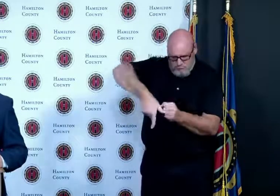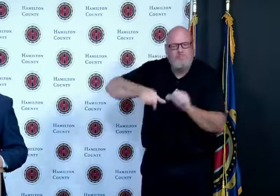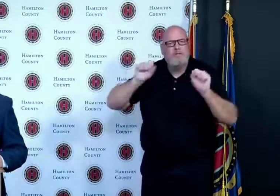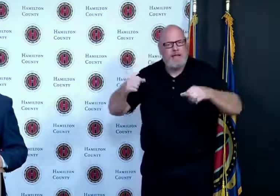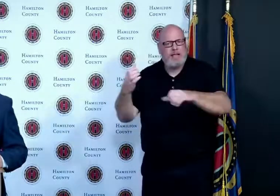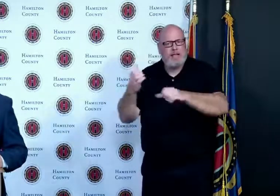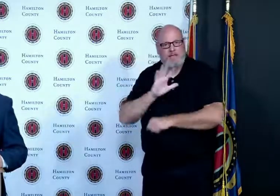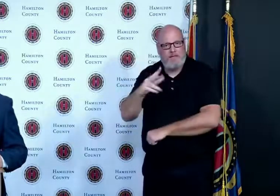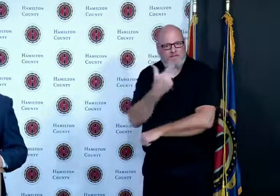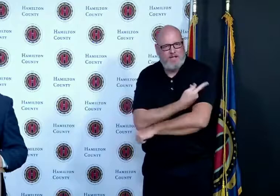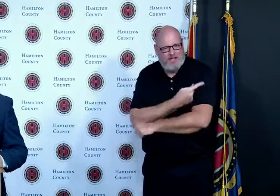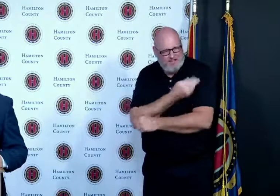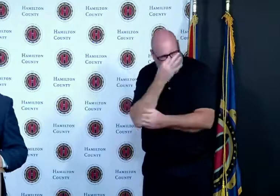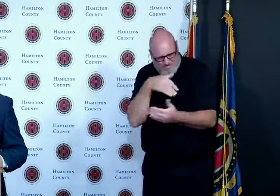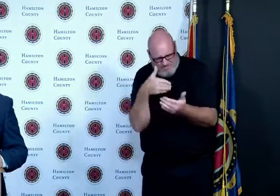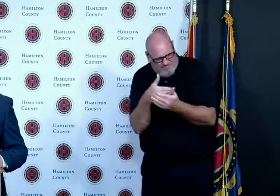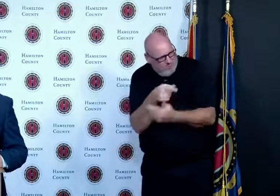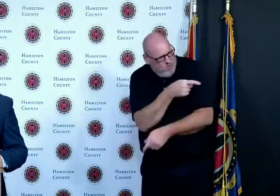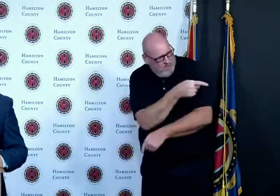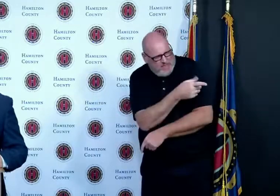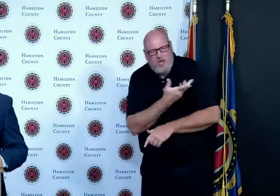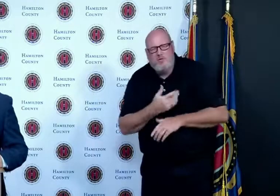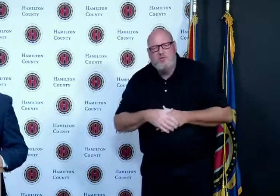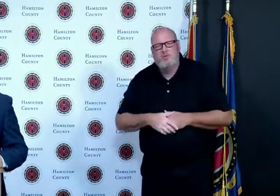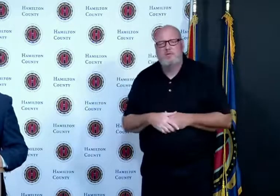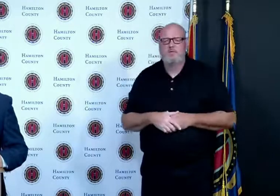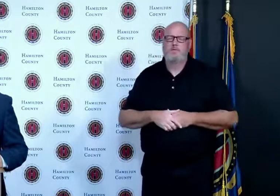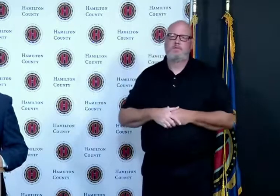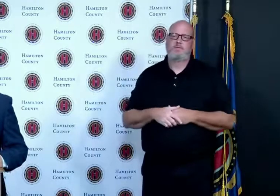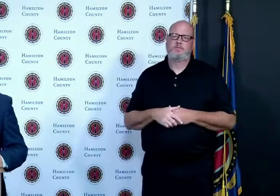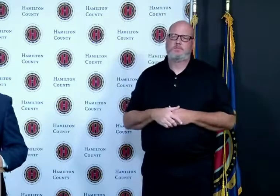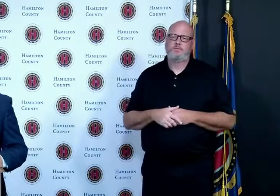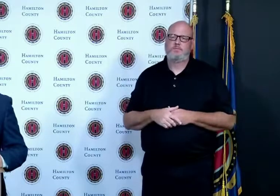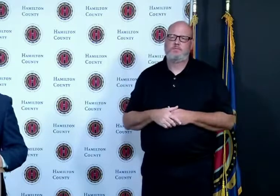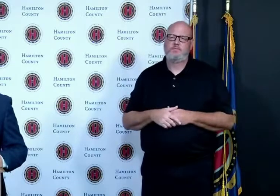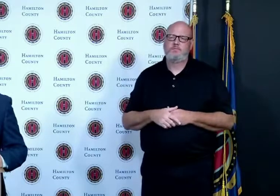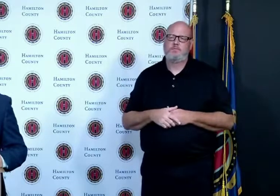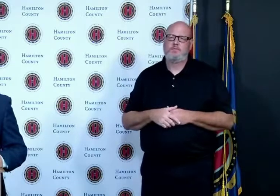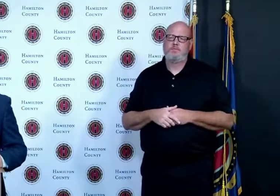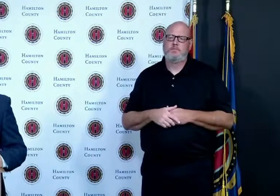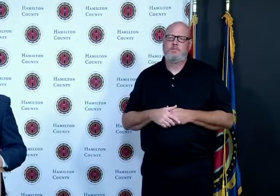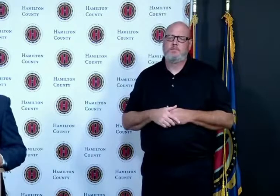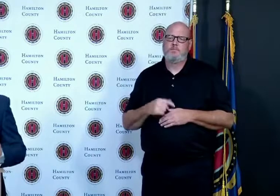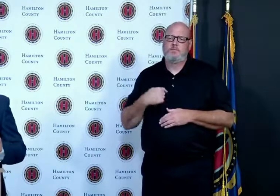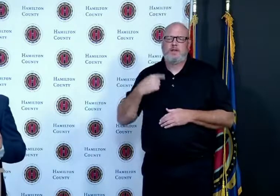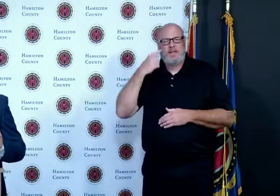super easy right now to get vaccinated and I think that's really all I wanted to update on if you are